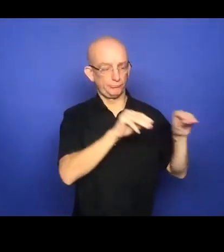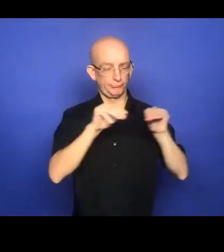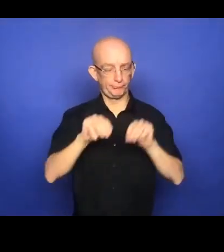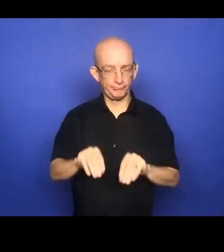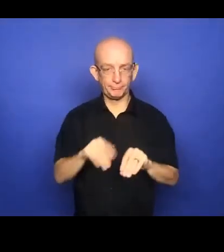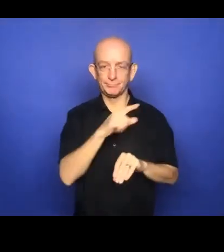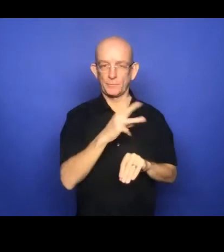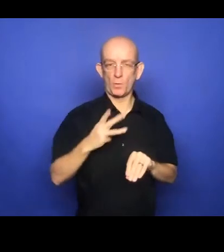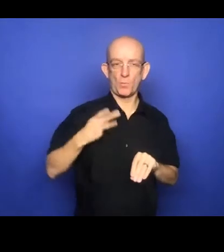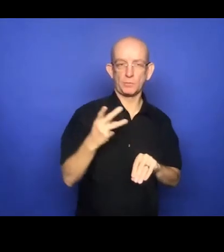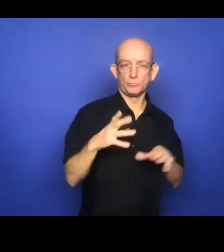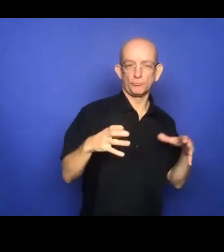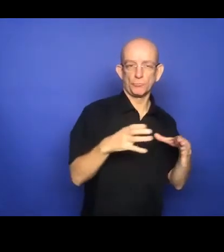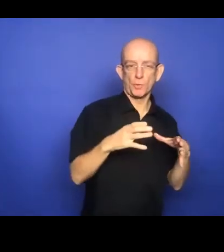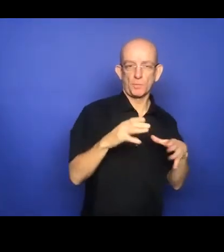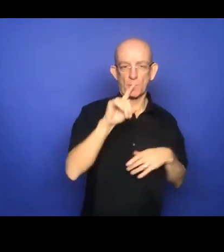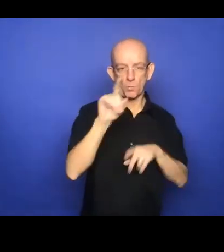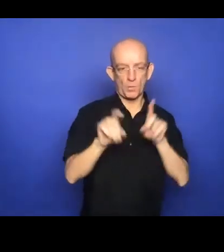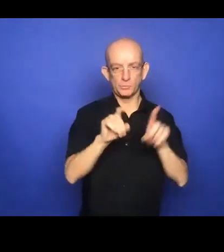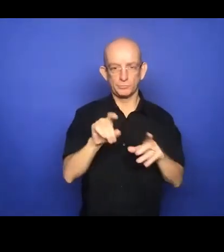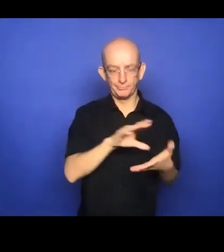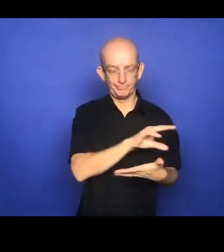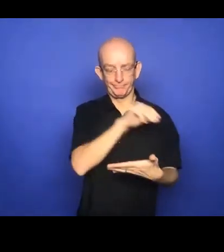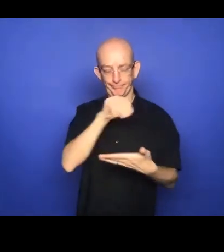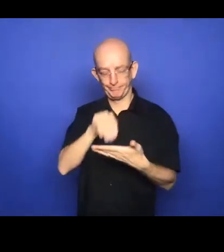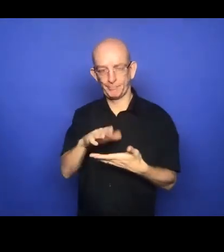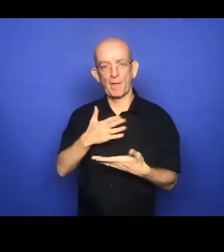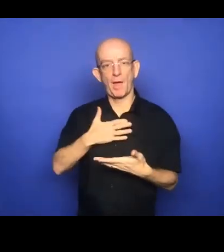getting the Washington group short module into our national census